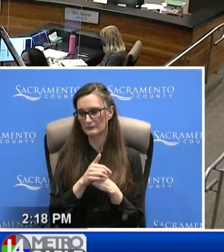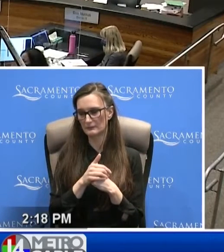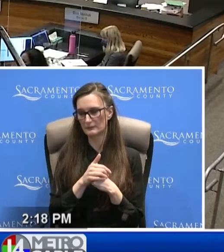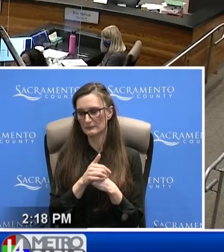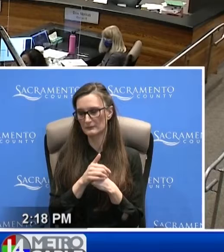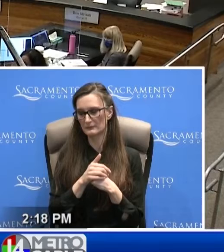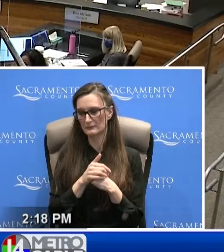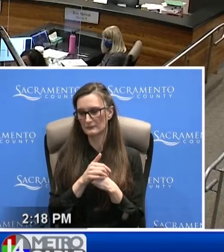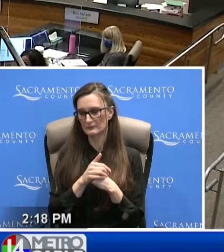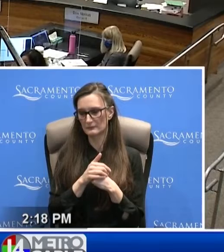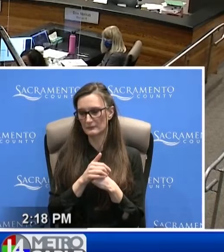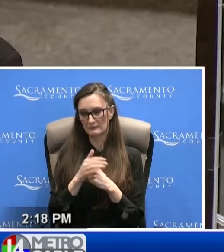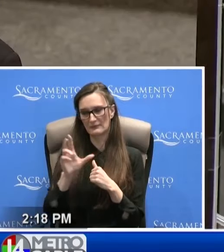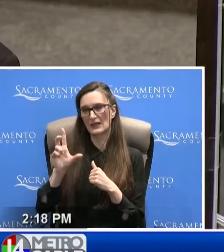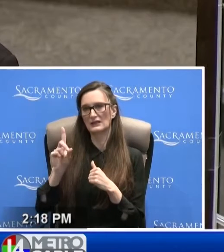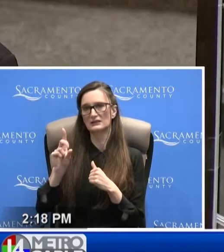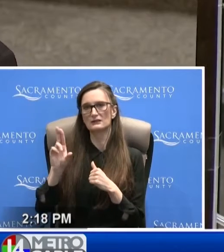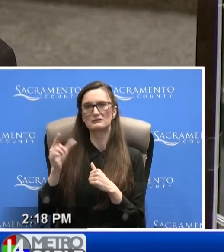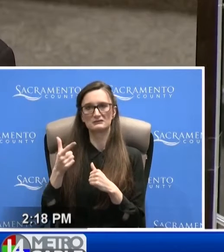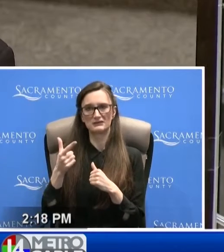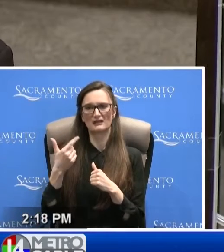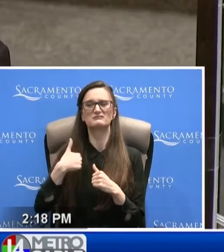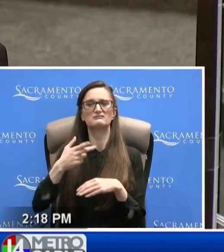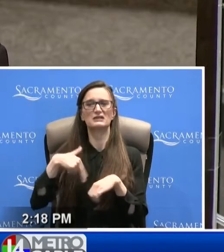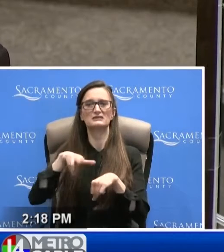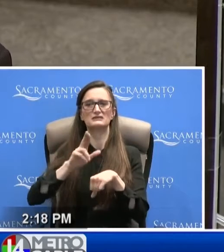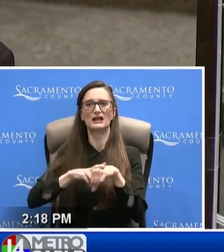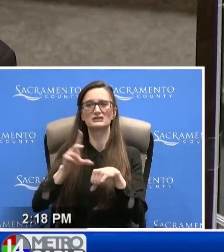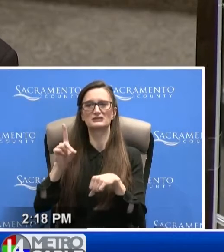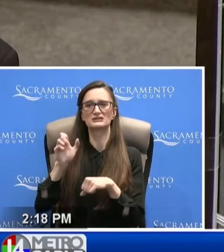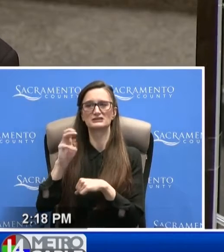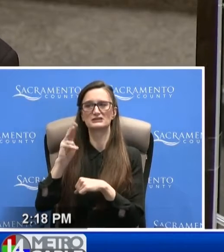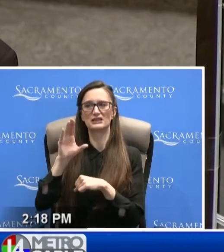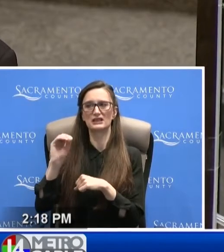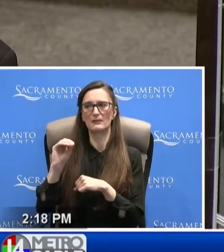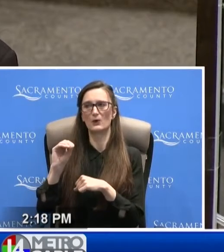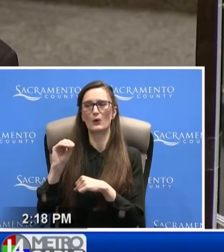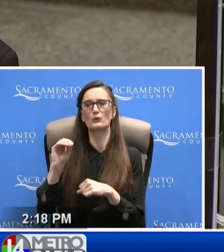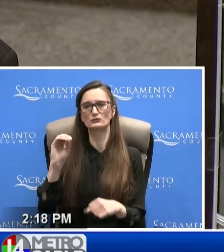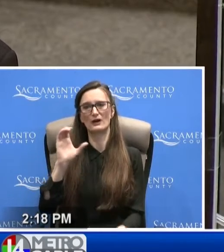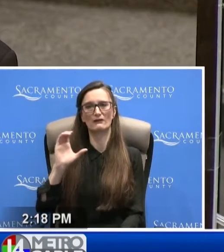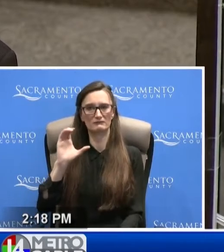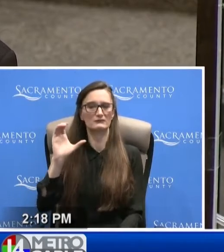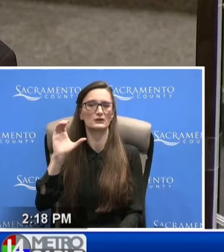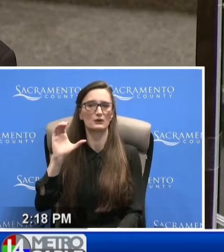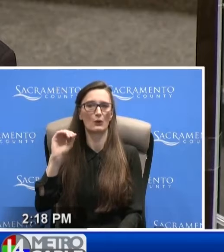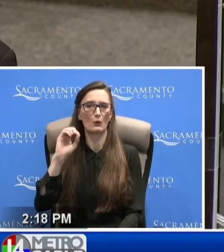Doug Yoakum National Demographics Corporation Good to see you again. I have some notes here that I may have to refer to